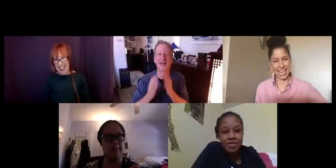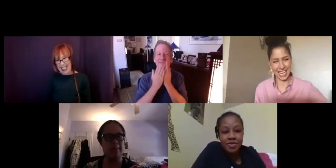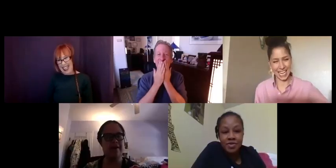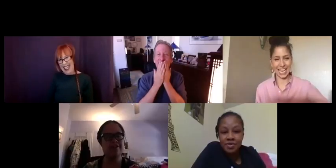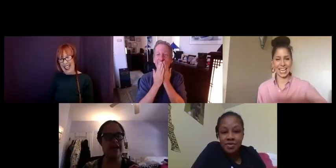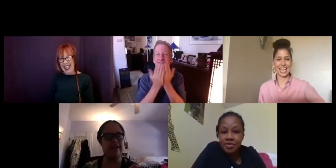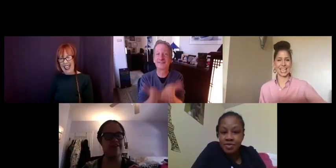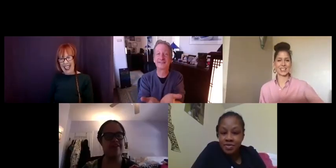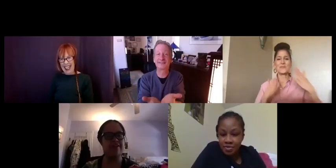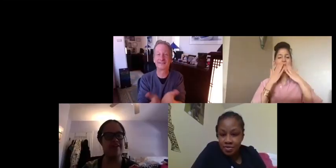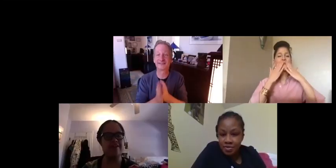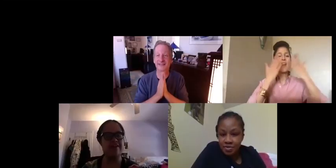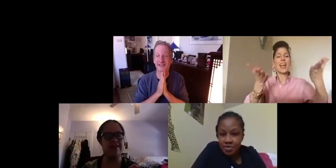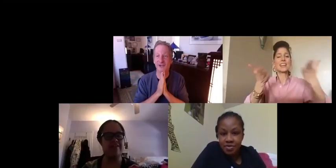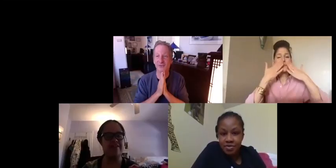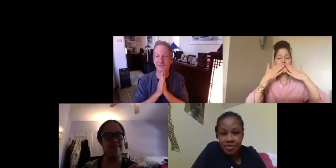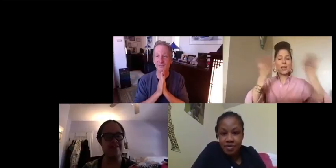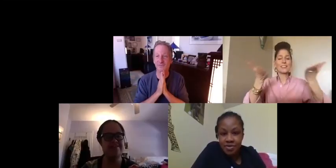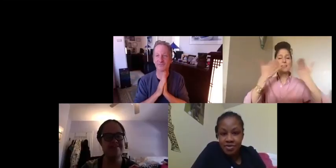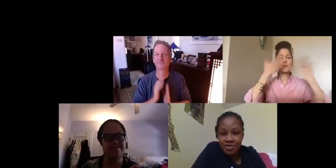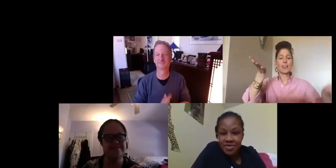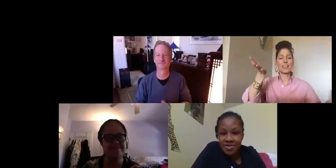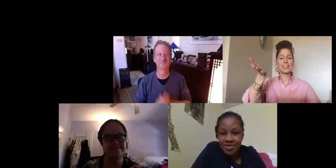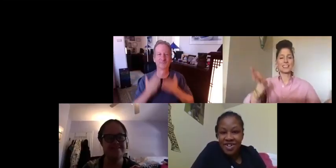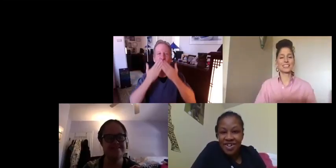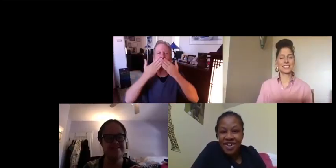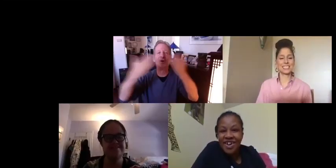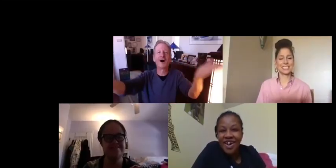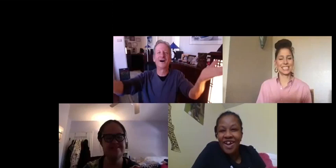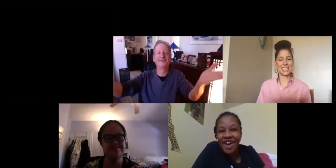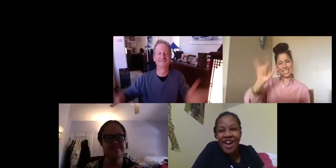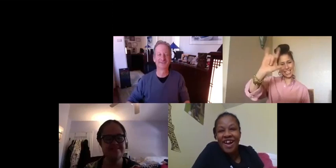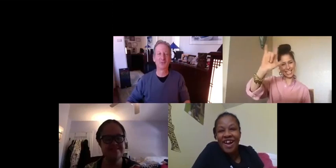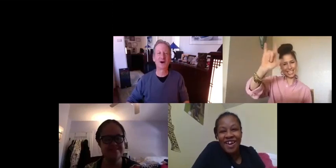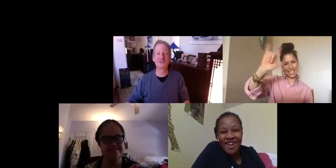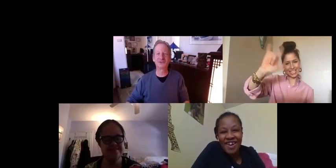RANJANI - Girl, love you! SHOSHANNAH - Kisses, kisses. DAVID - Mwah! One two three